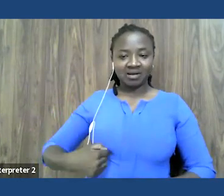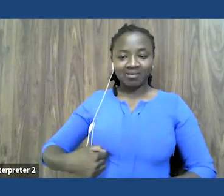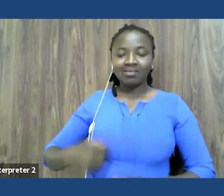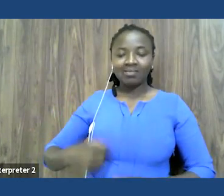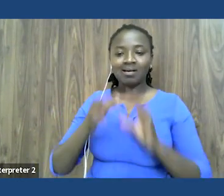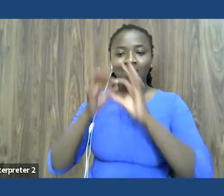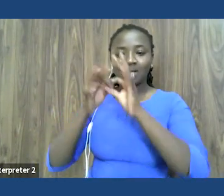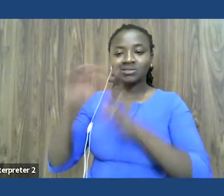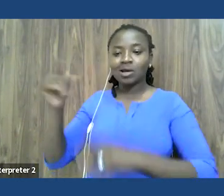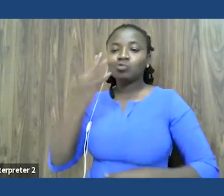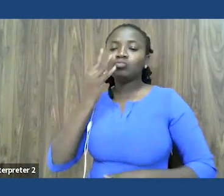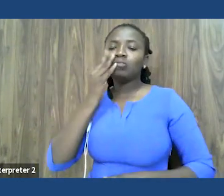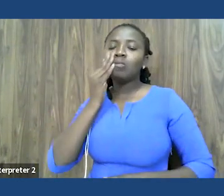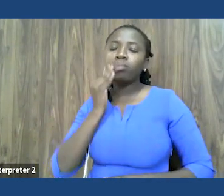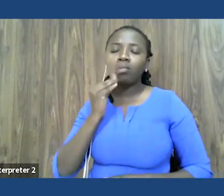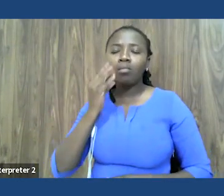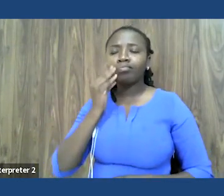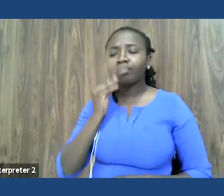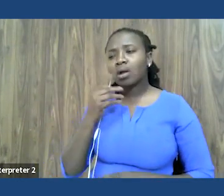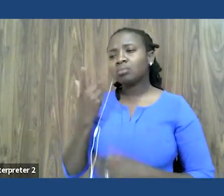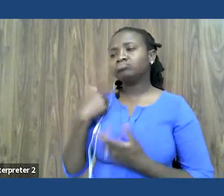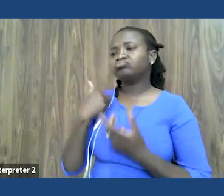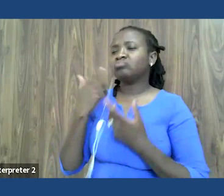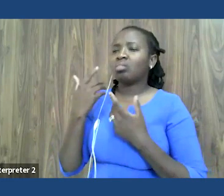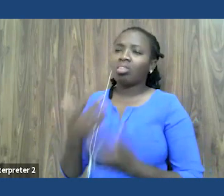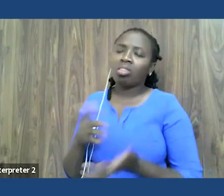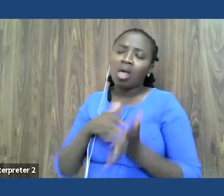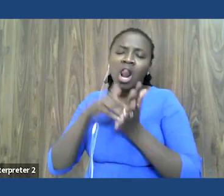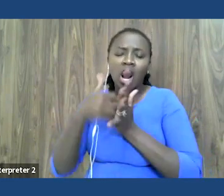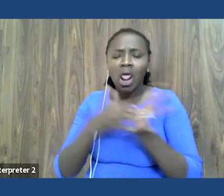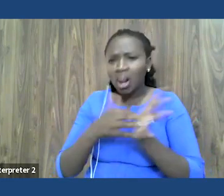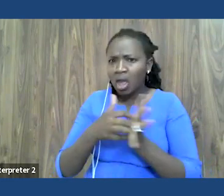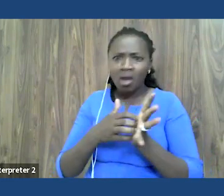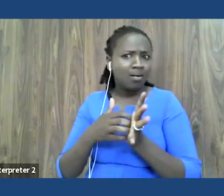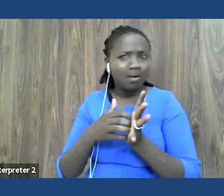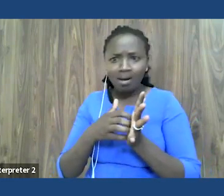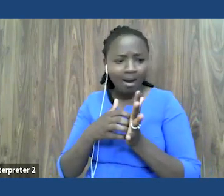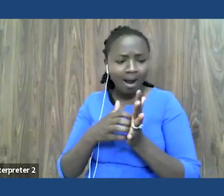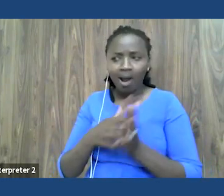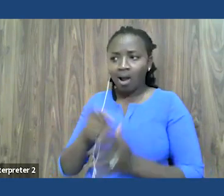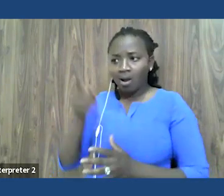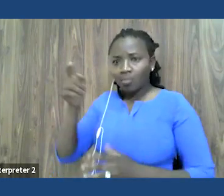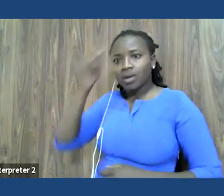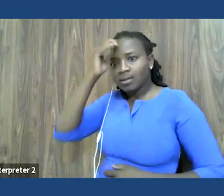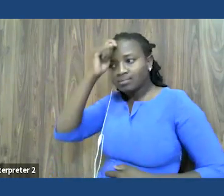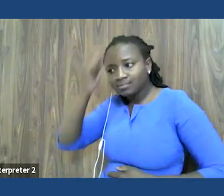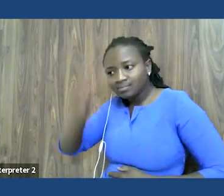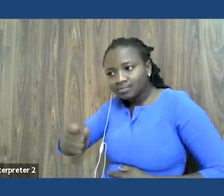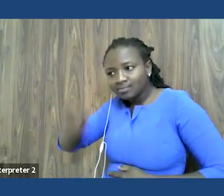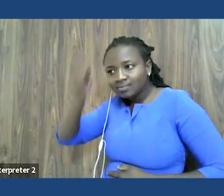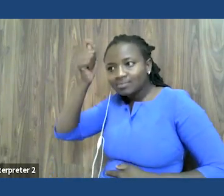There's actually a lot of respect for older people, for their wisdom.